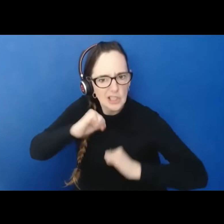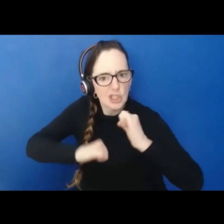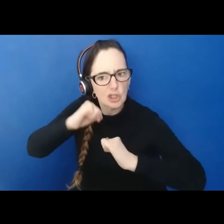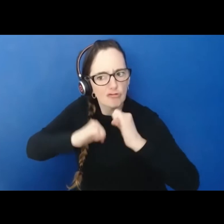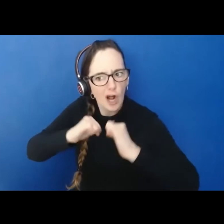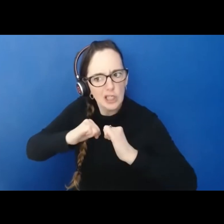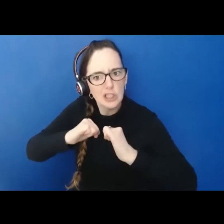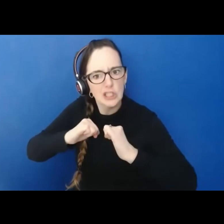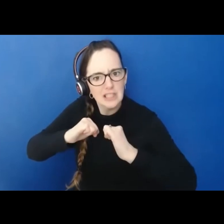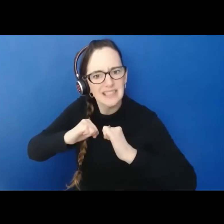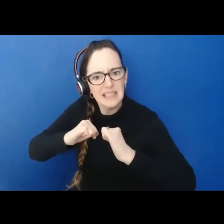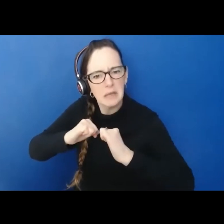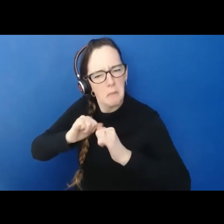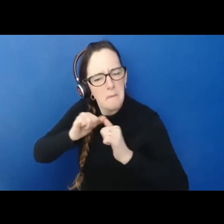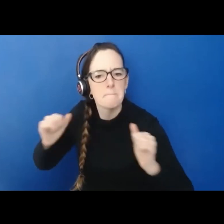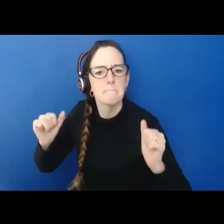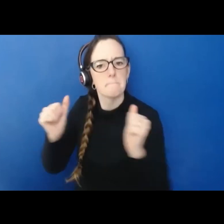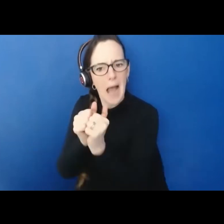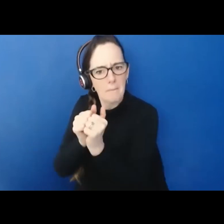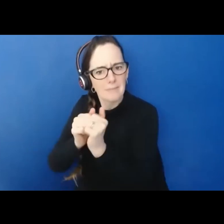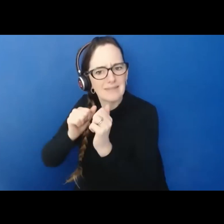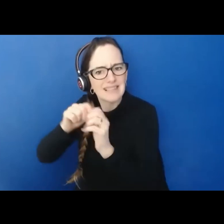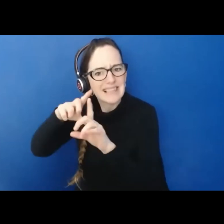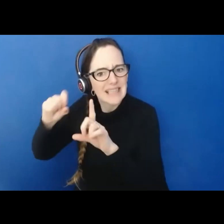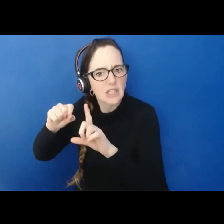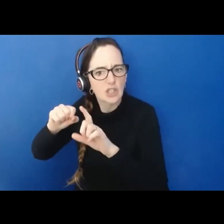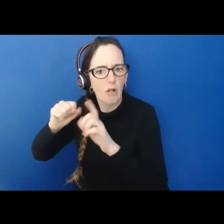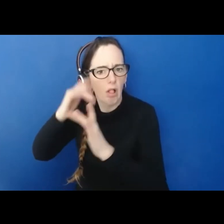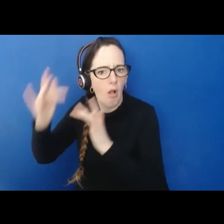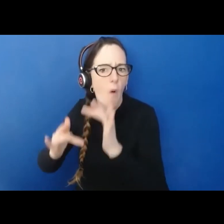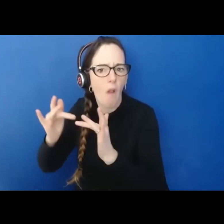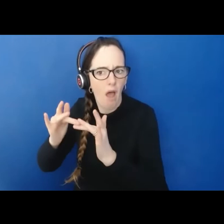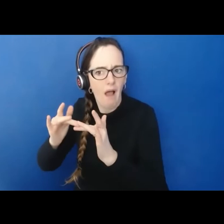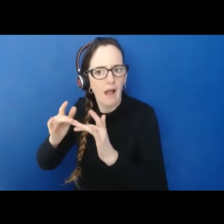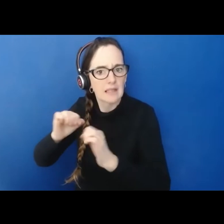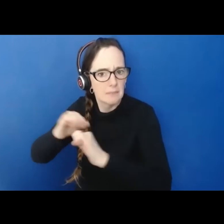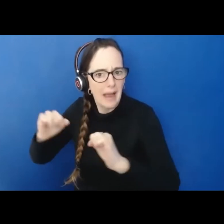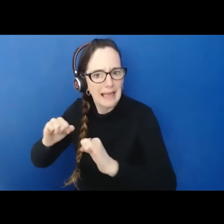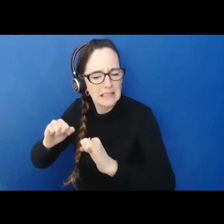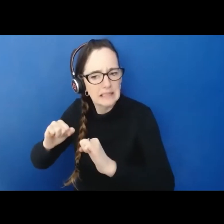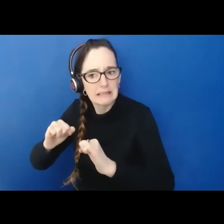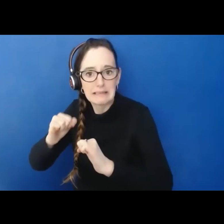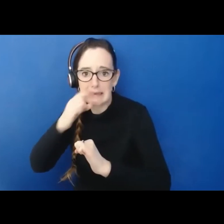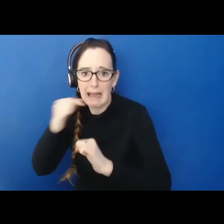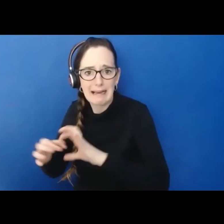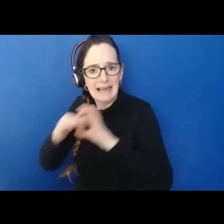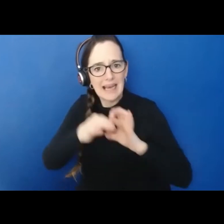conceive of in the real world ? And as public art commissioners I know the